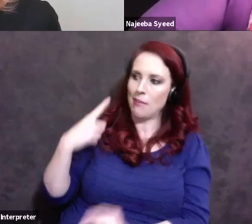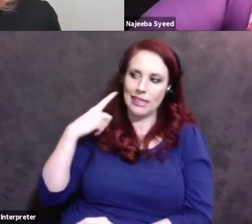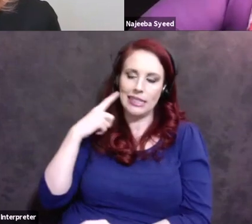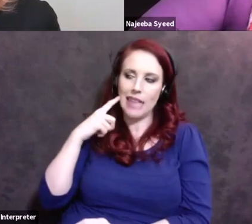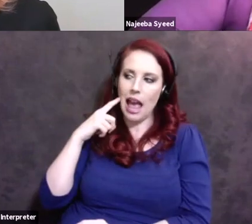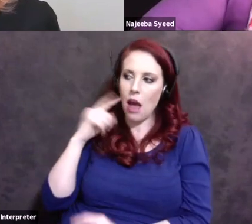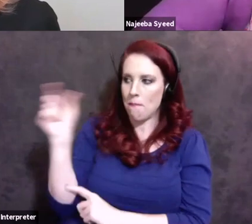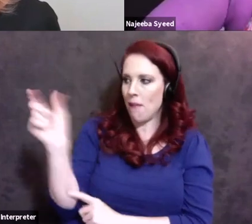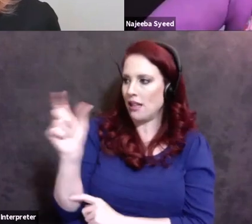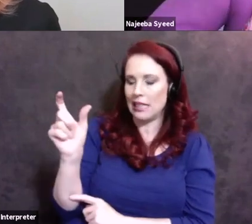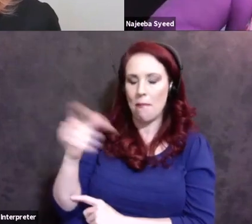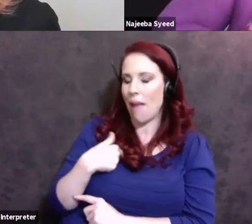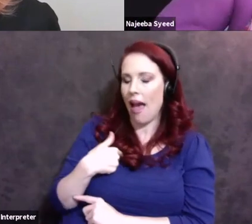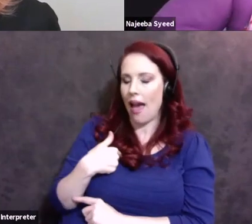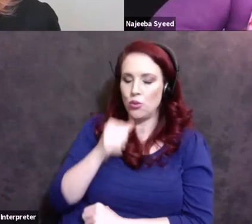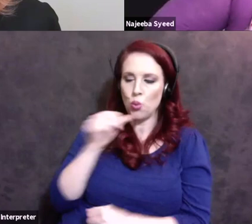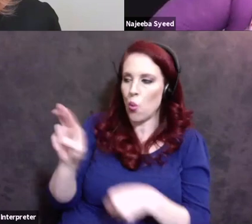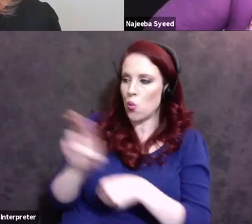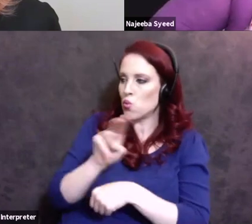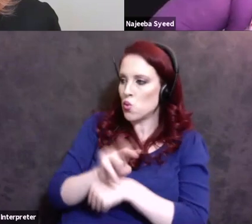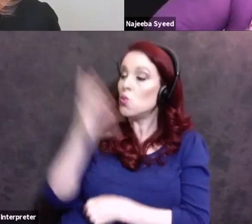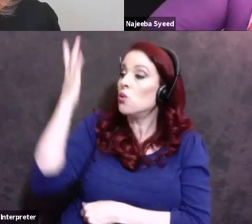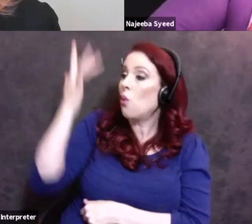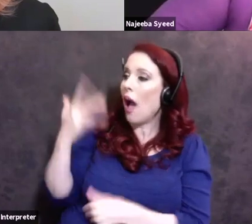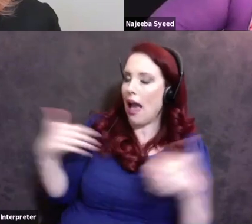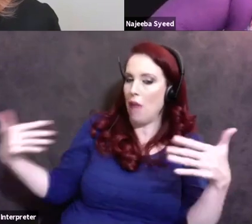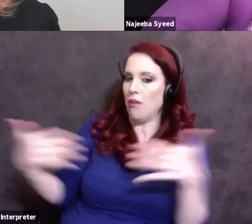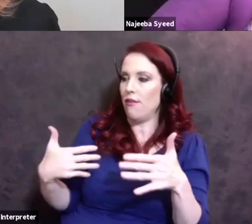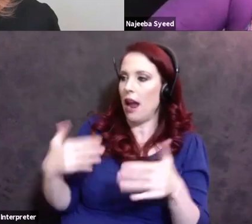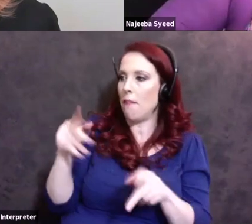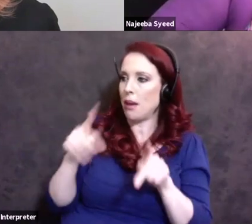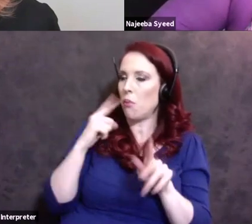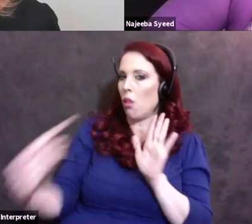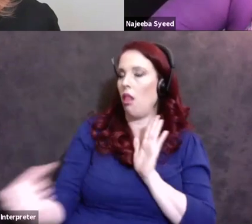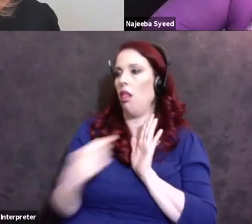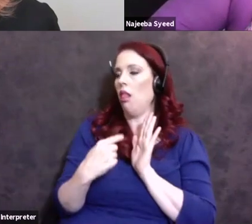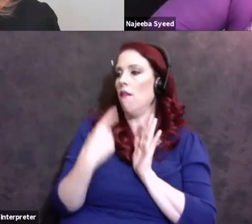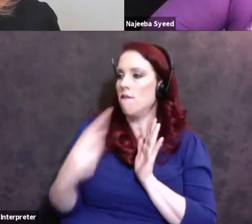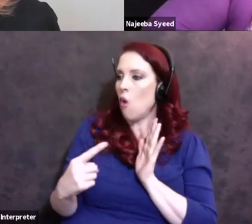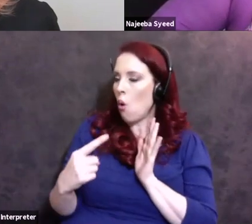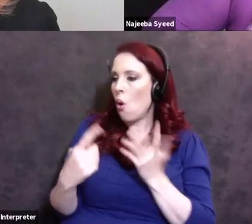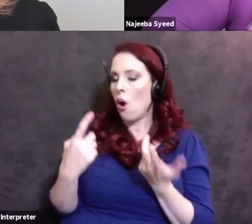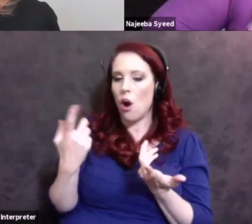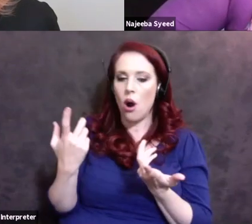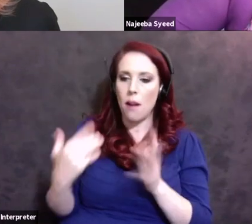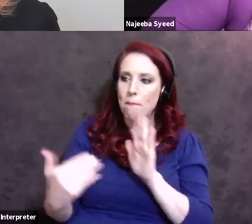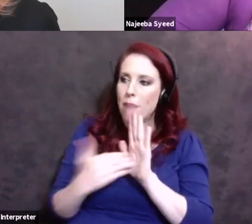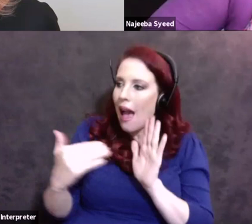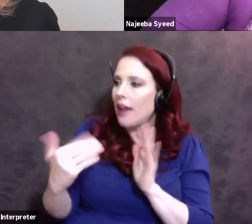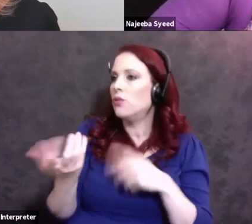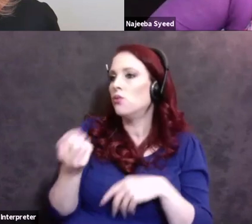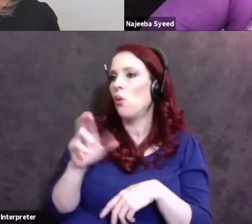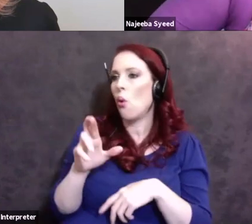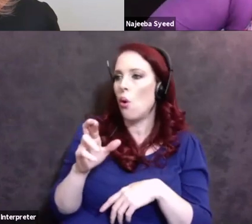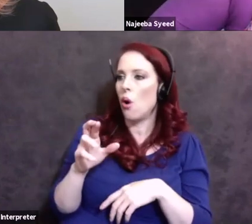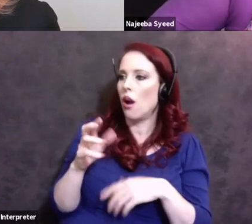anymore because I am afraid to be targeted for anti-Muslim bias or speech, so anti Muslim